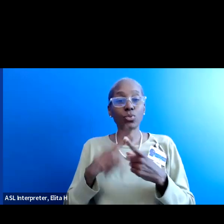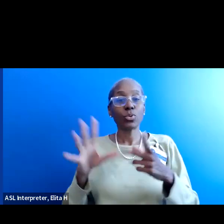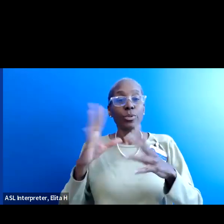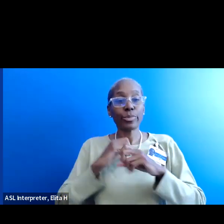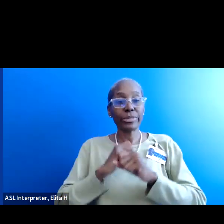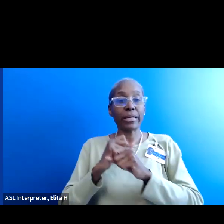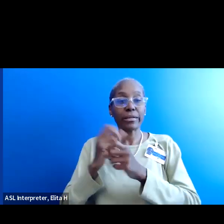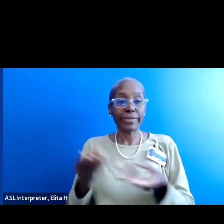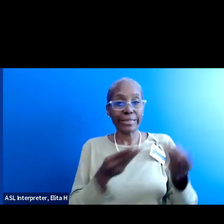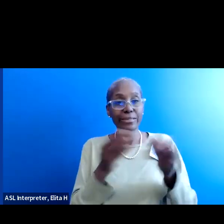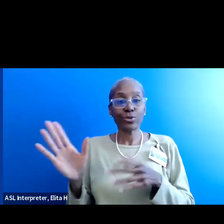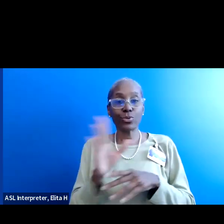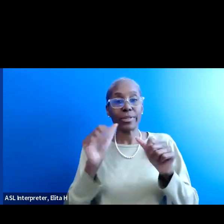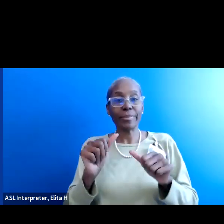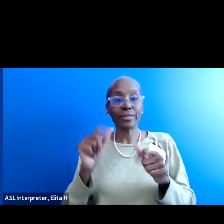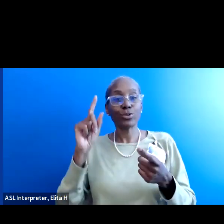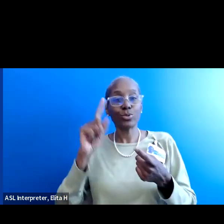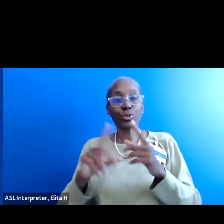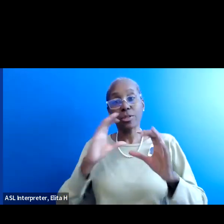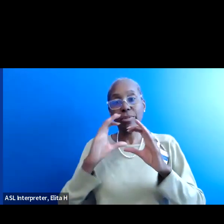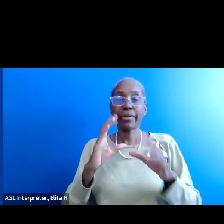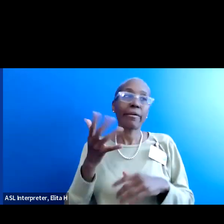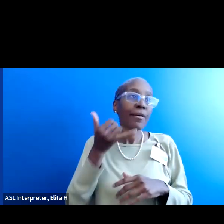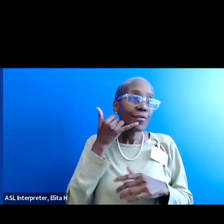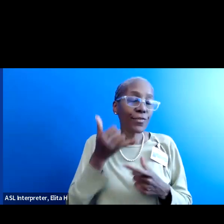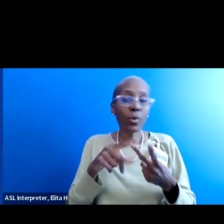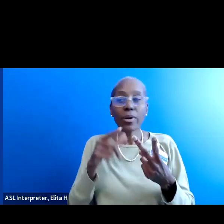your ability to communicate, so by phone, mail, and internet.